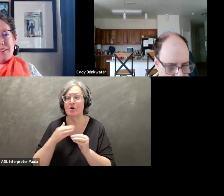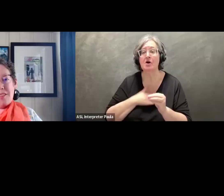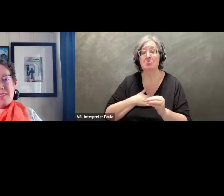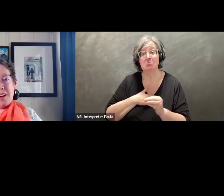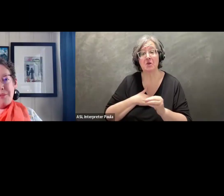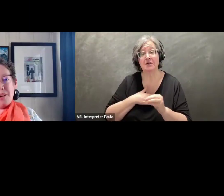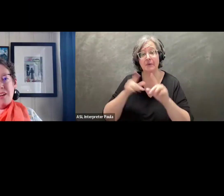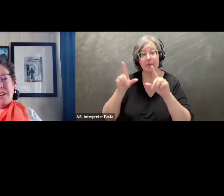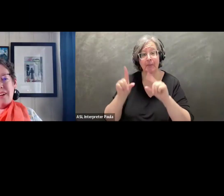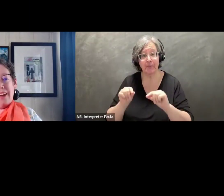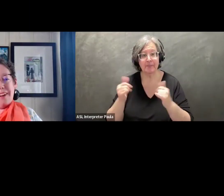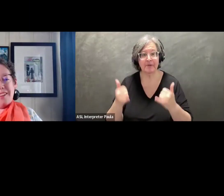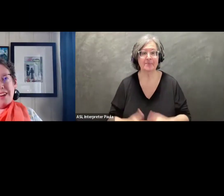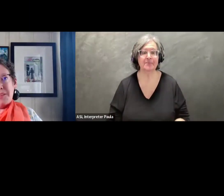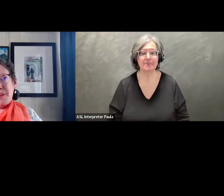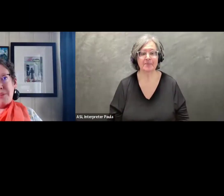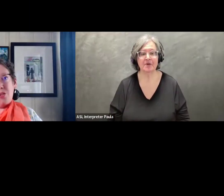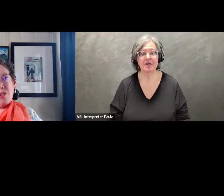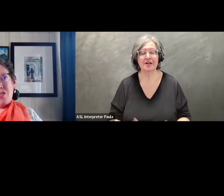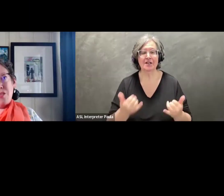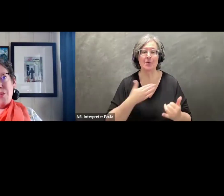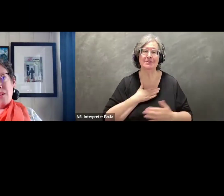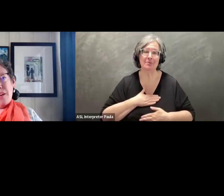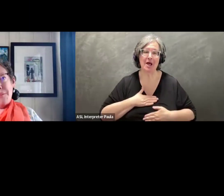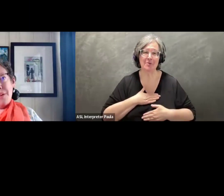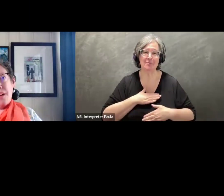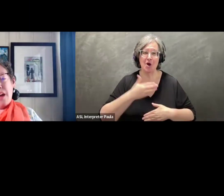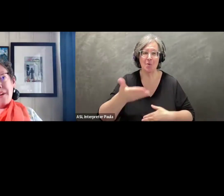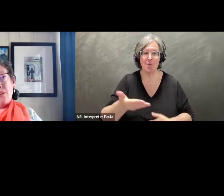at this time, and it is my pleasure to welcome Eric